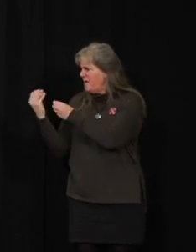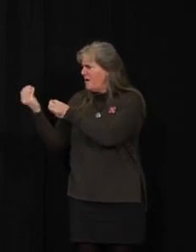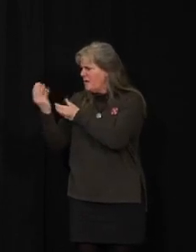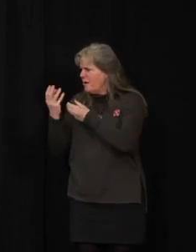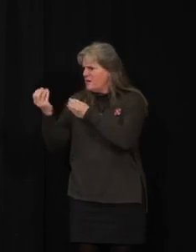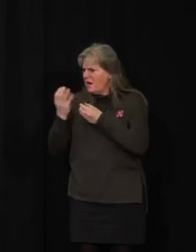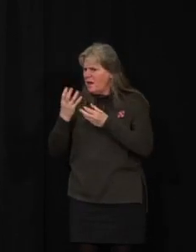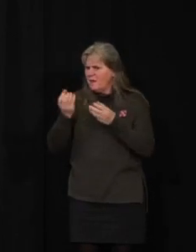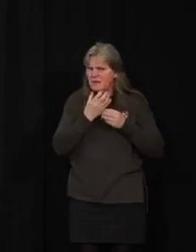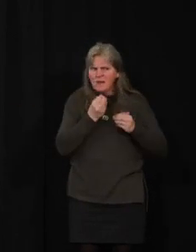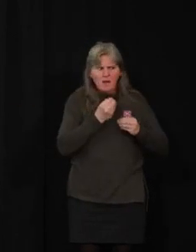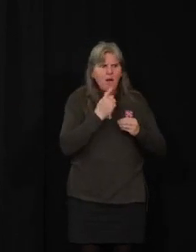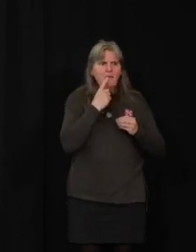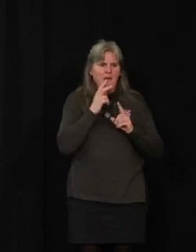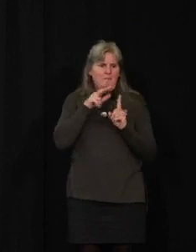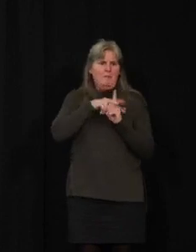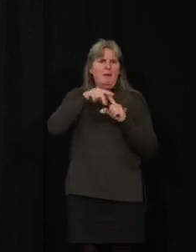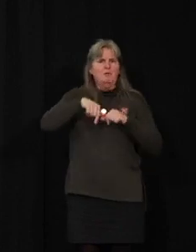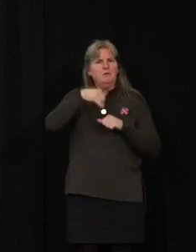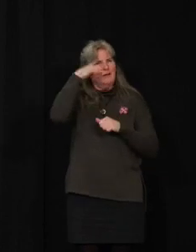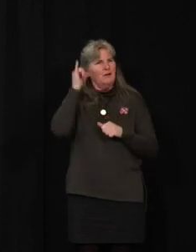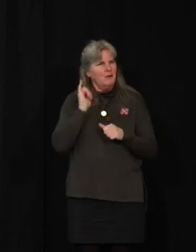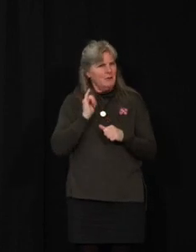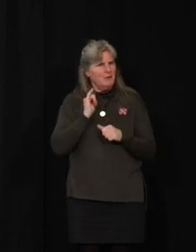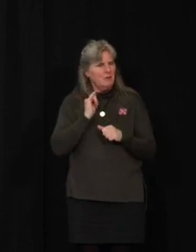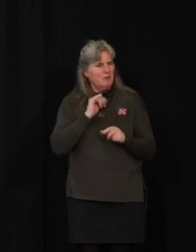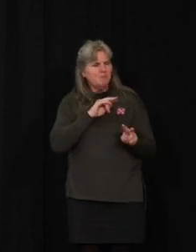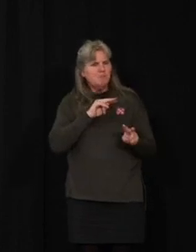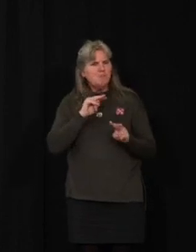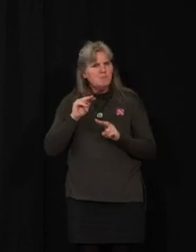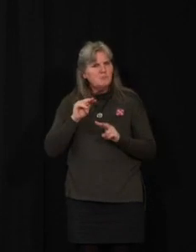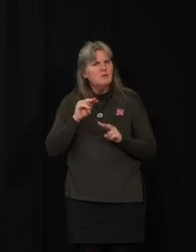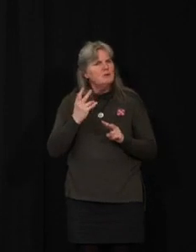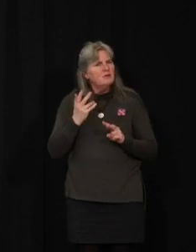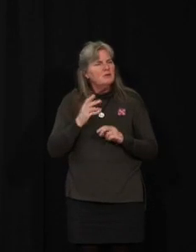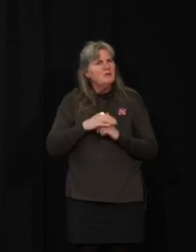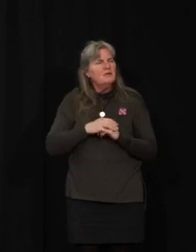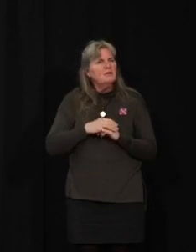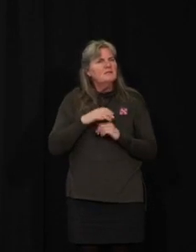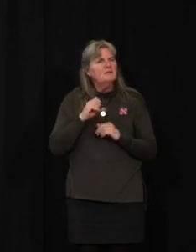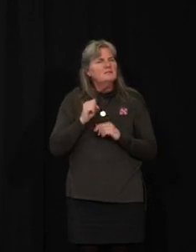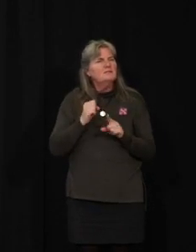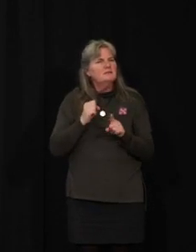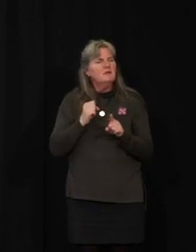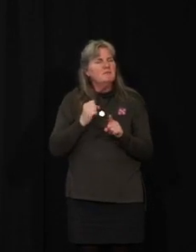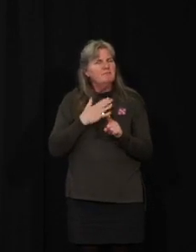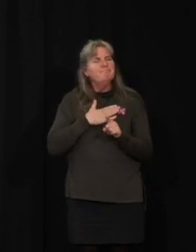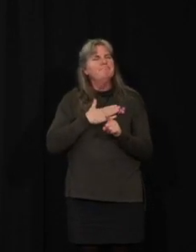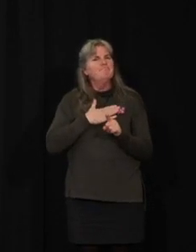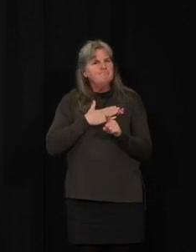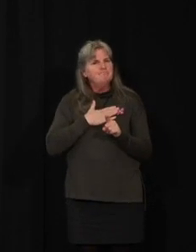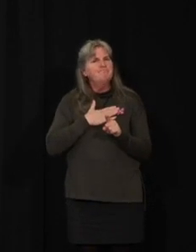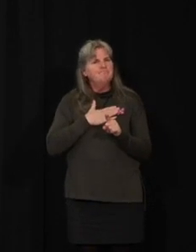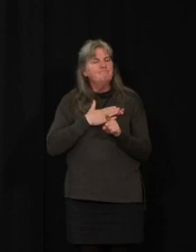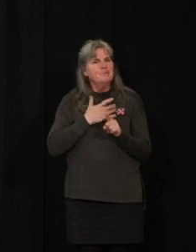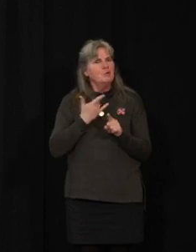being done in other regions, and really heartened by the solidarity right across the country when it comes to